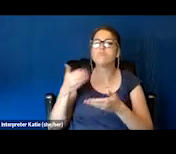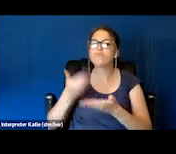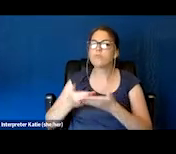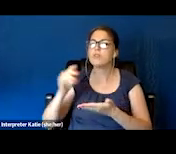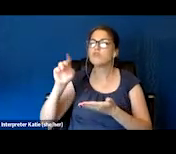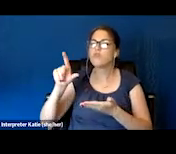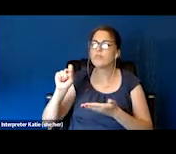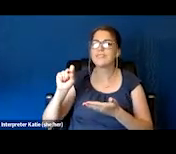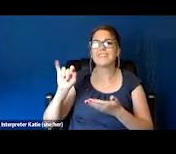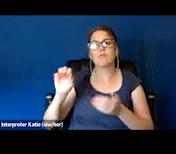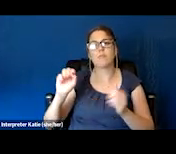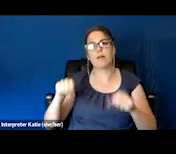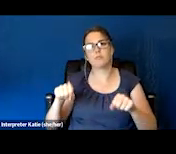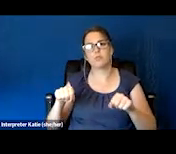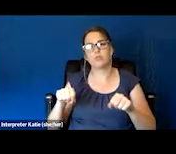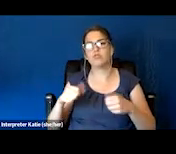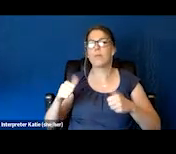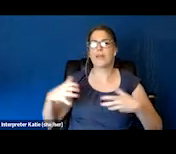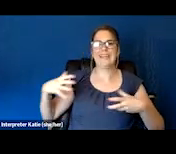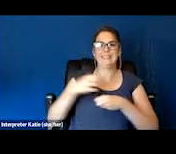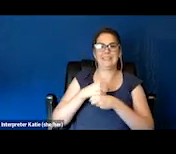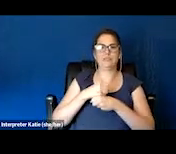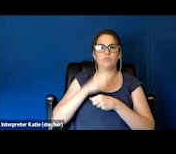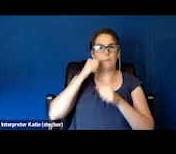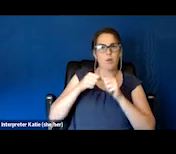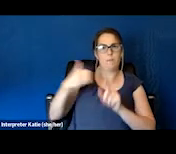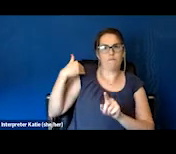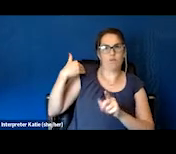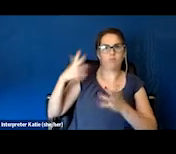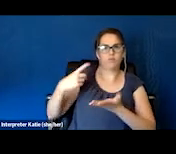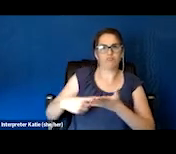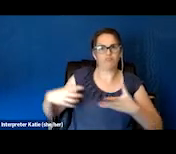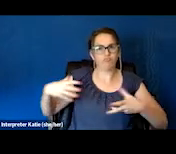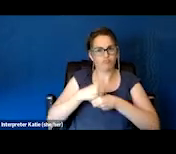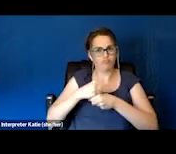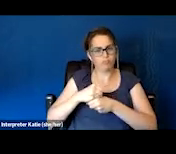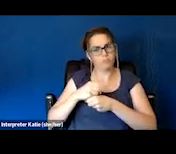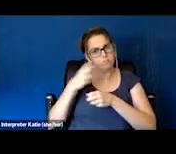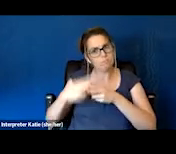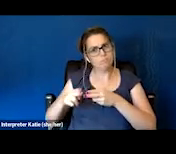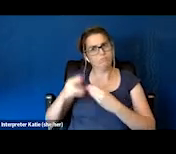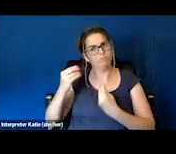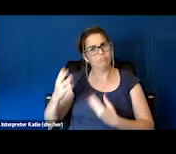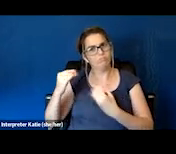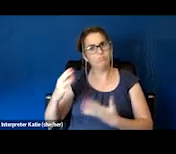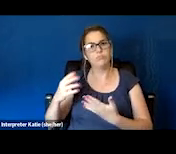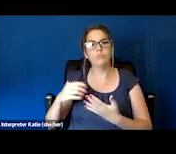as well as being trauma-informed and making sure that we're not asking more information than we need at the time.